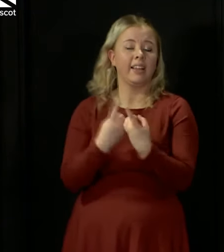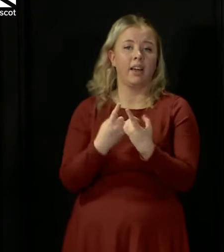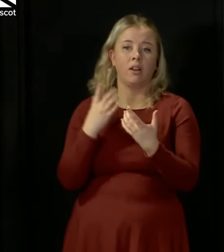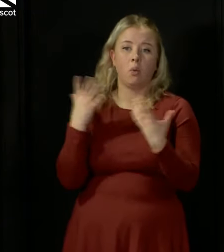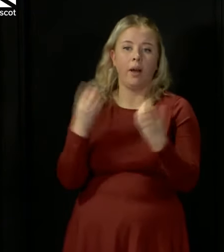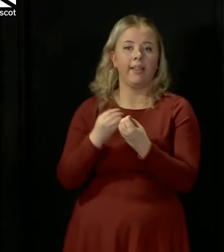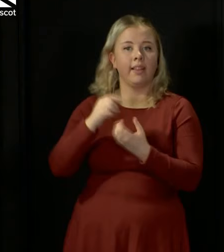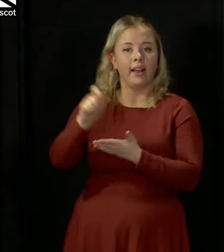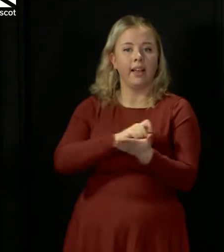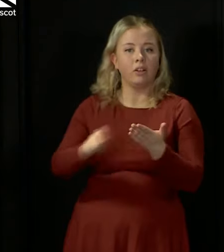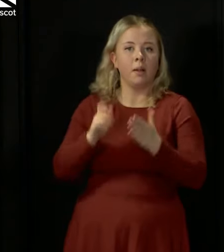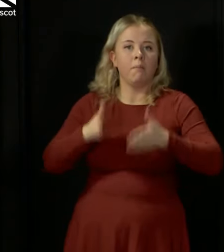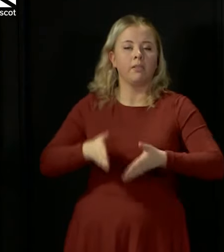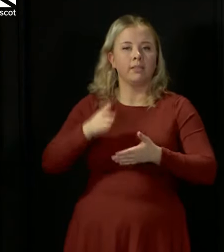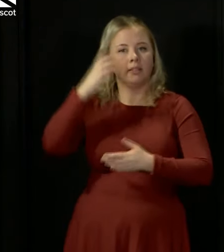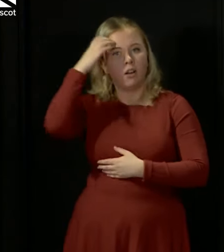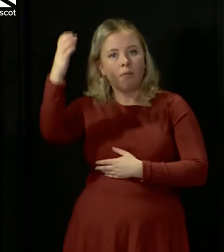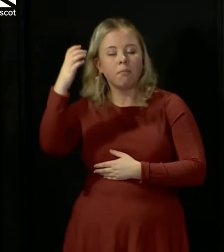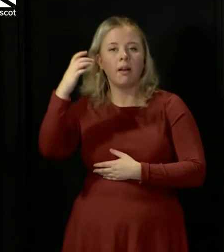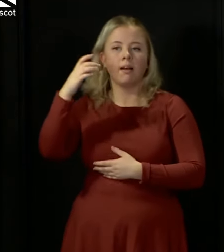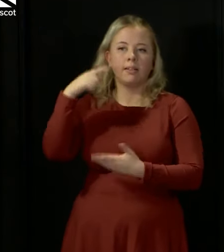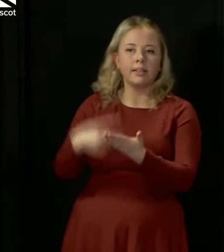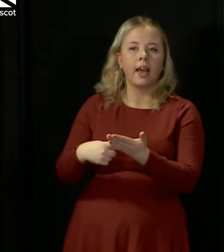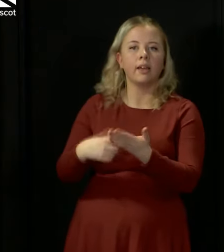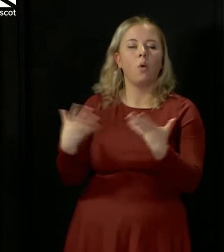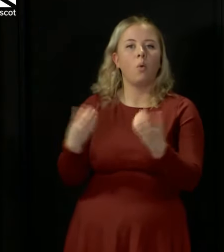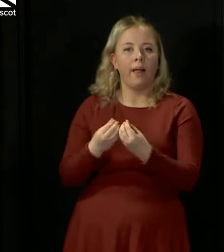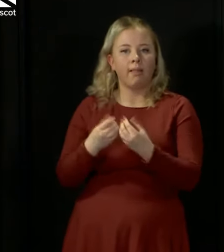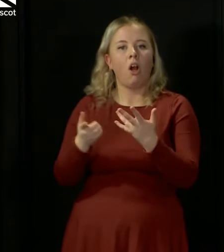just for the Government but in consultation with other parties. And if it falls to be